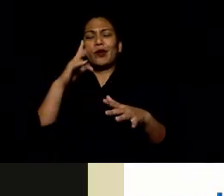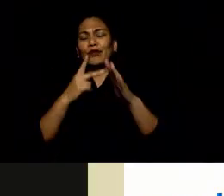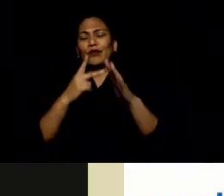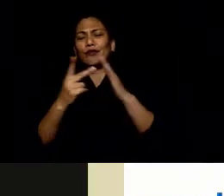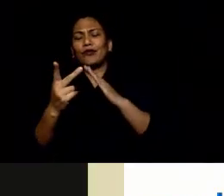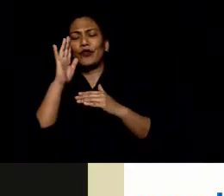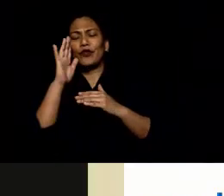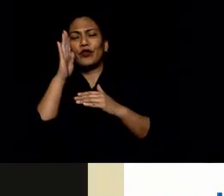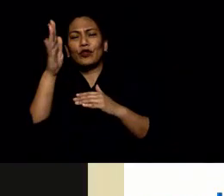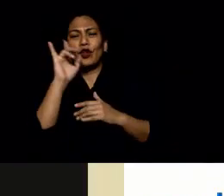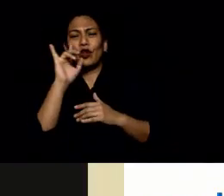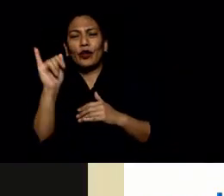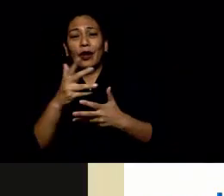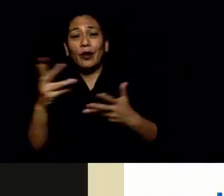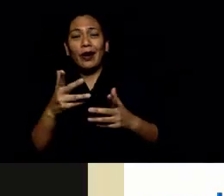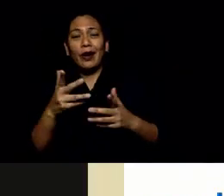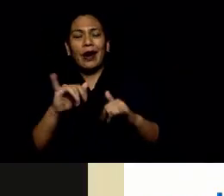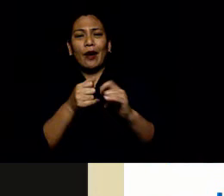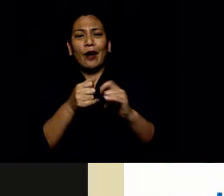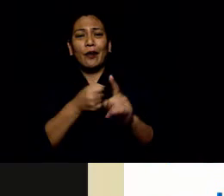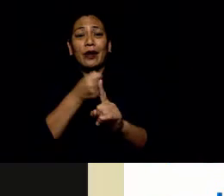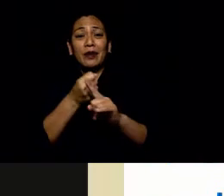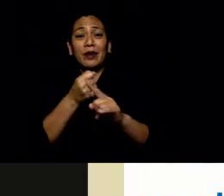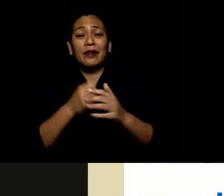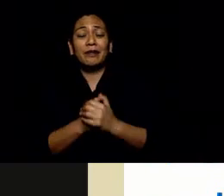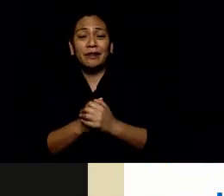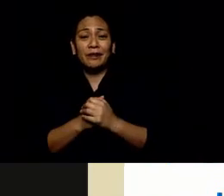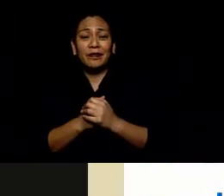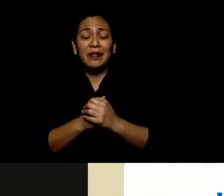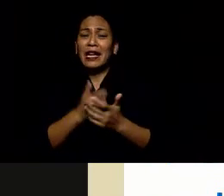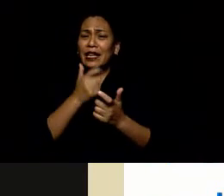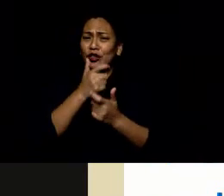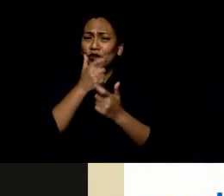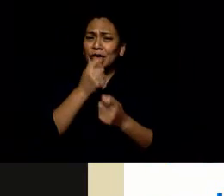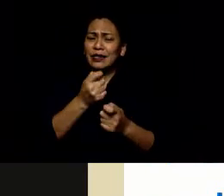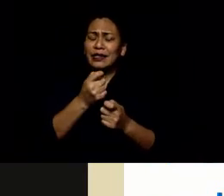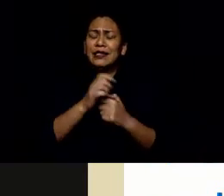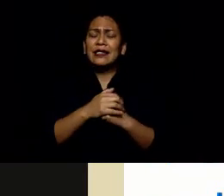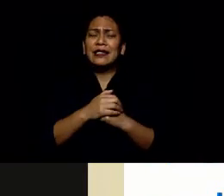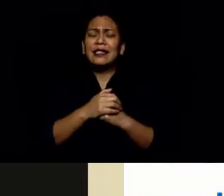And it's interesting to think that, uh, some of the things that were worrying